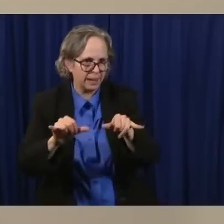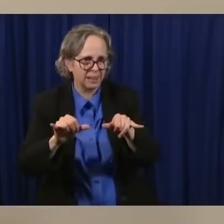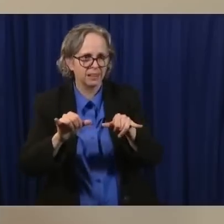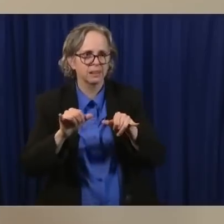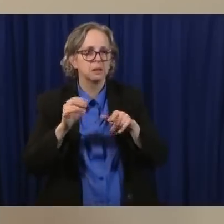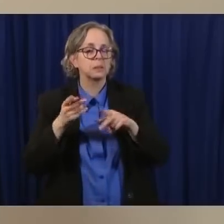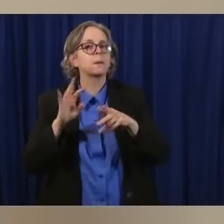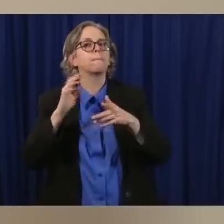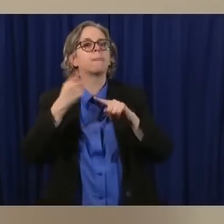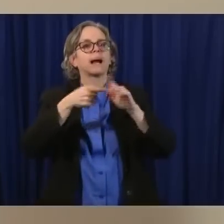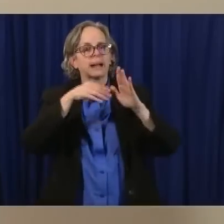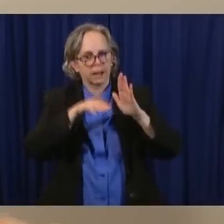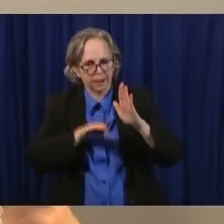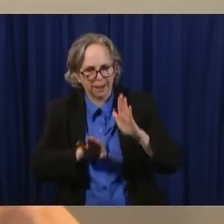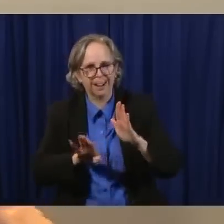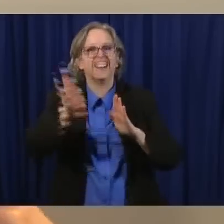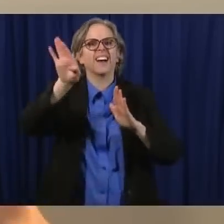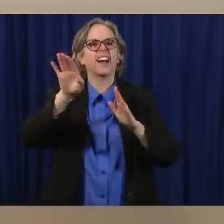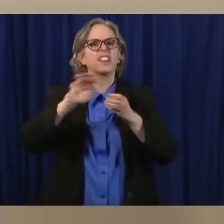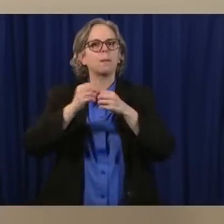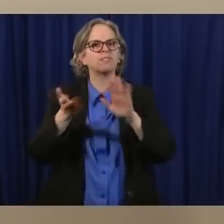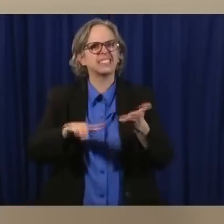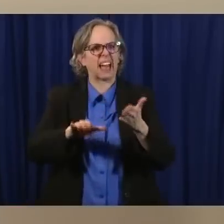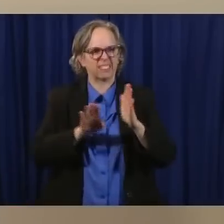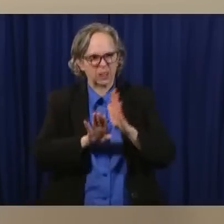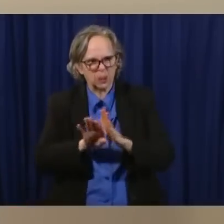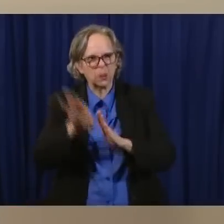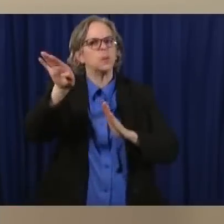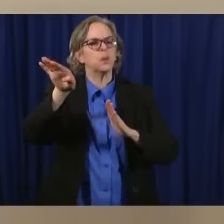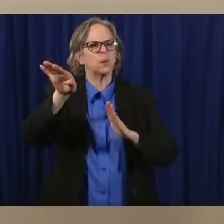FIVE-DAY TRENDLINES. SIMILARLY WE HAVE GONE UP A